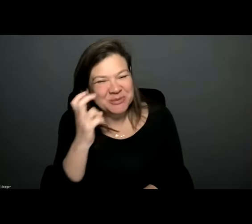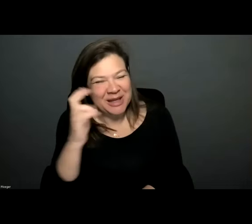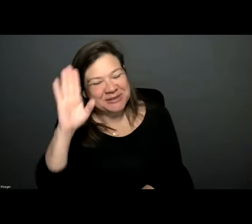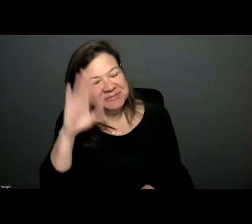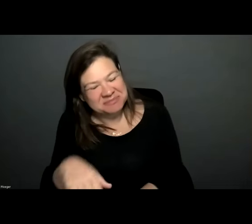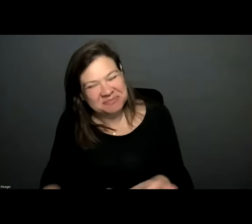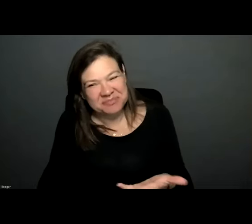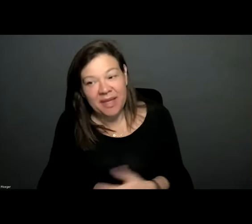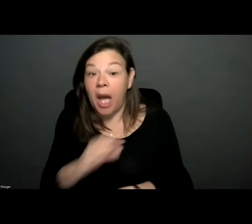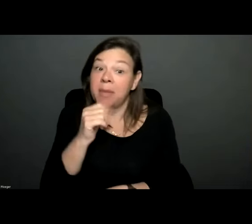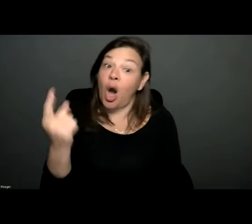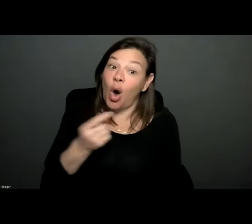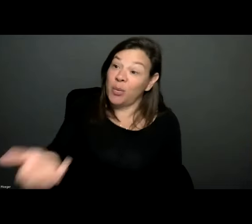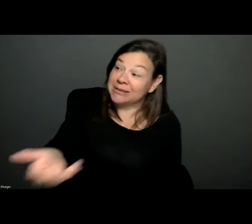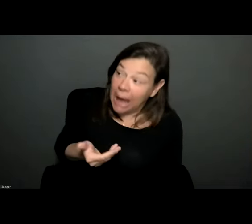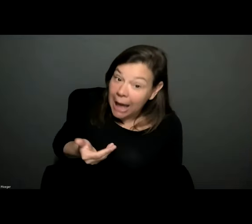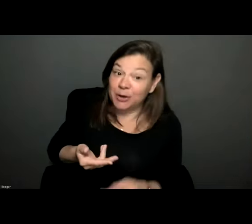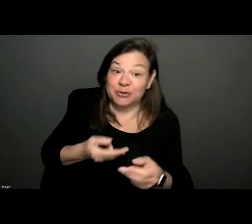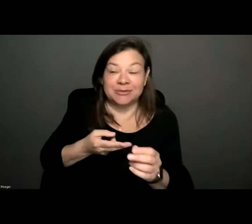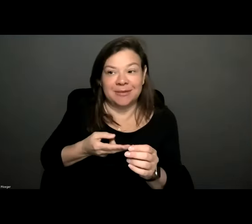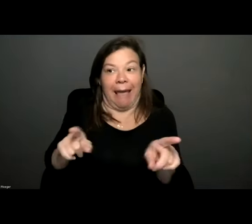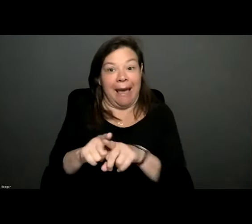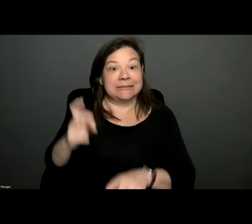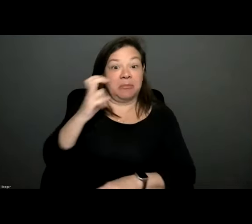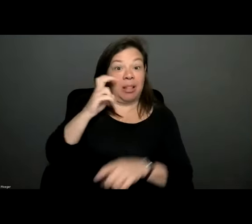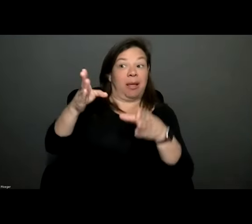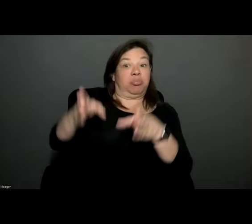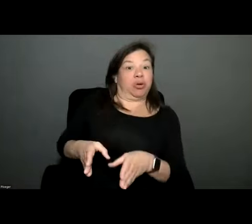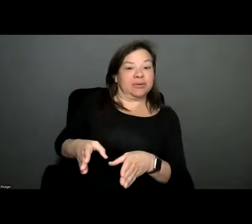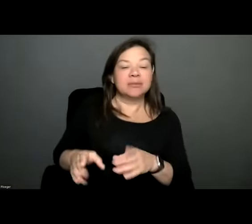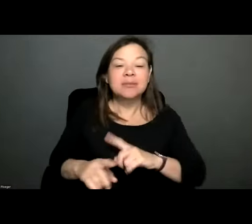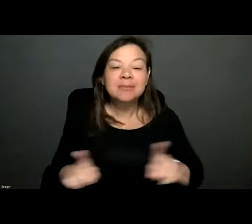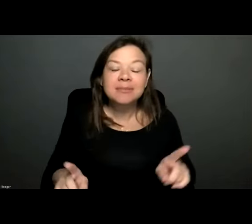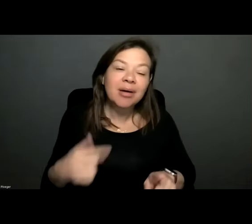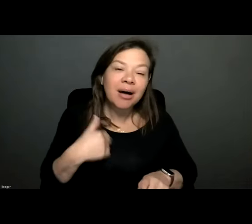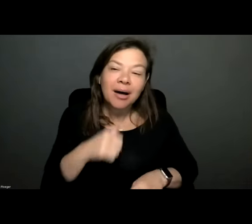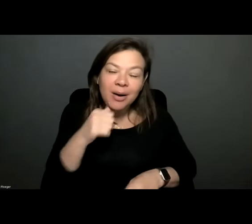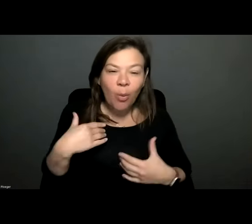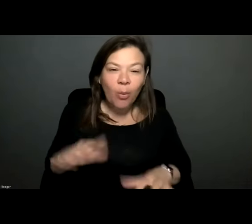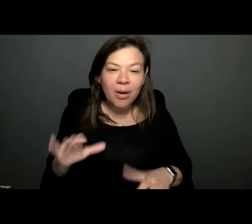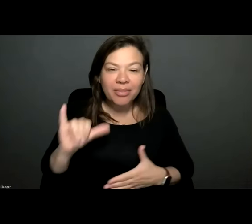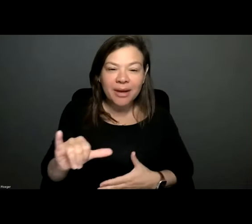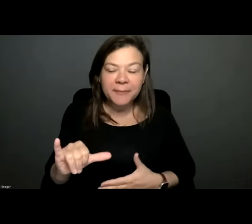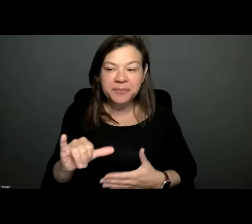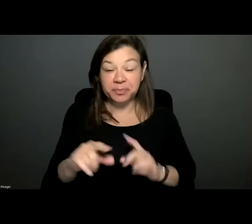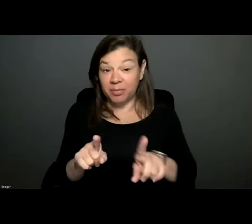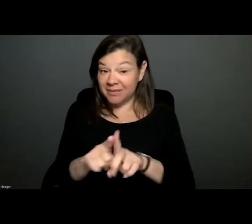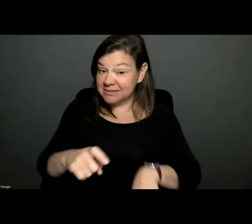You know, I'm not always hired to play blind people, but, you know, which I don't necessarily want that. But at the same time,